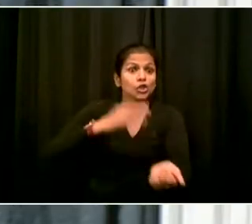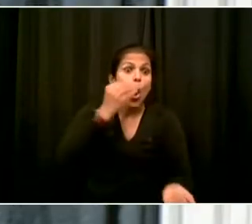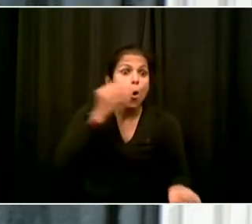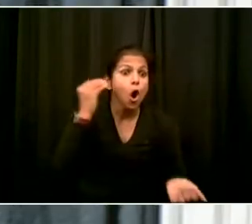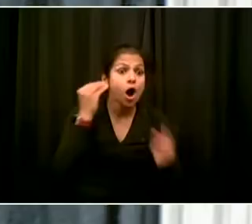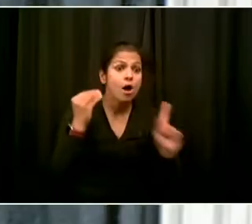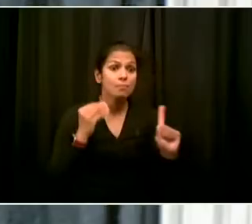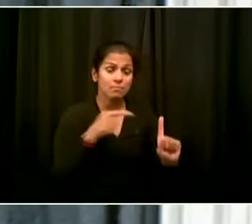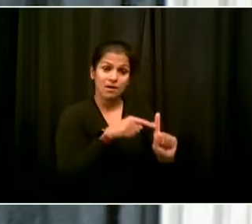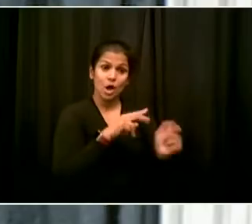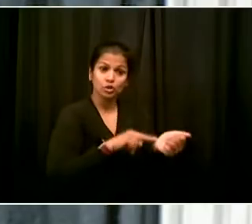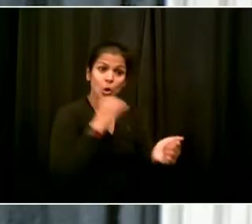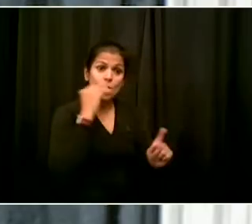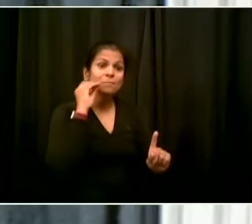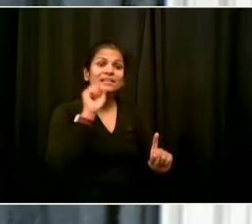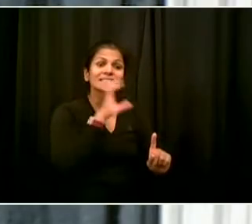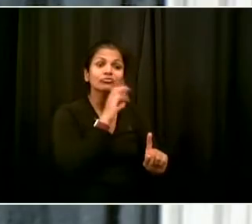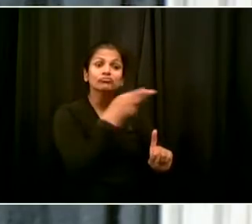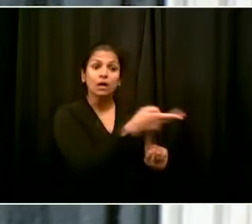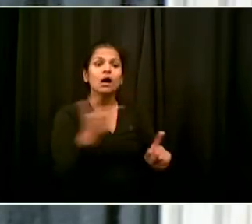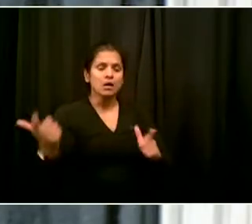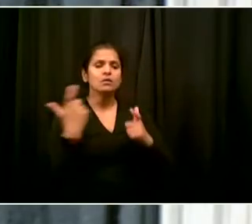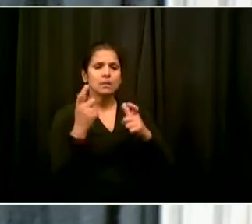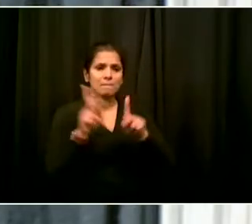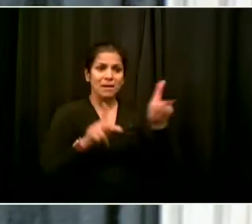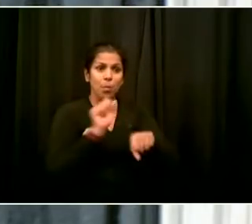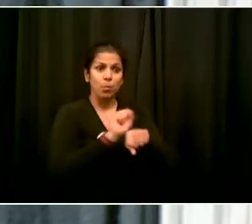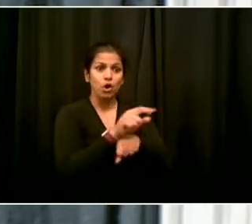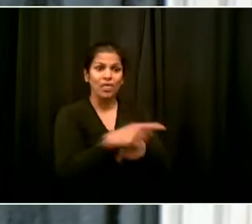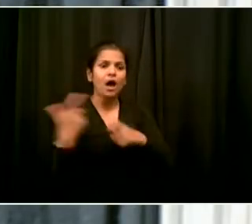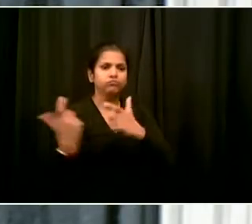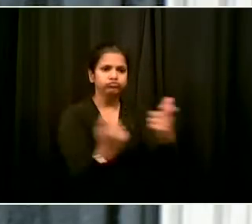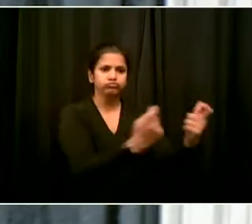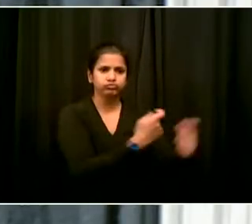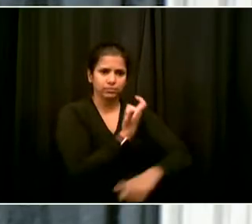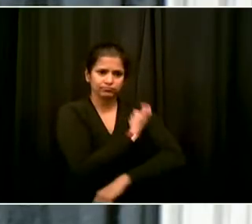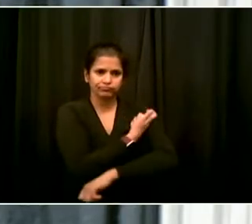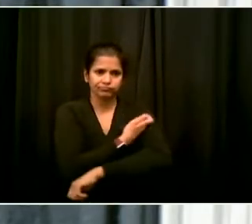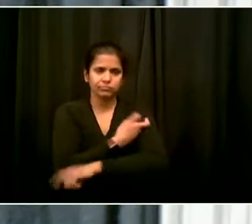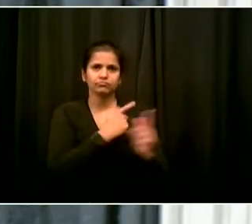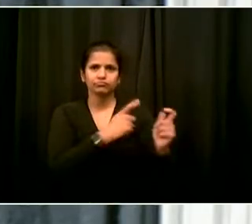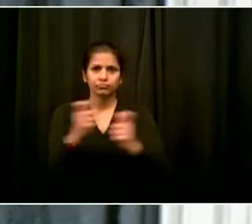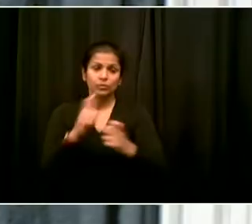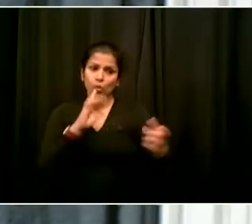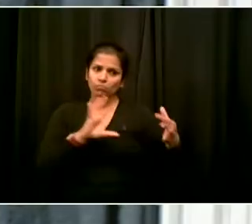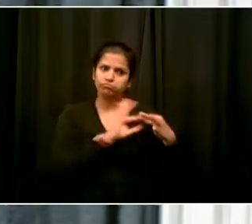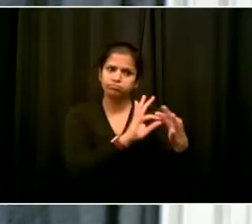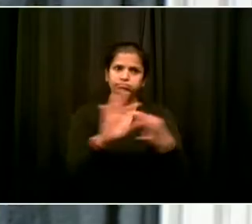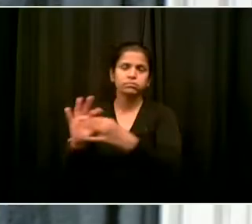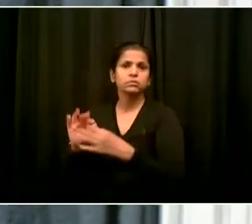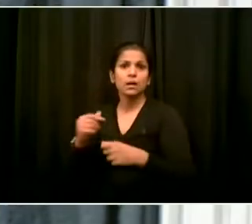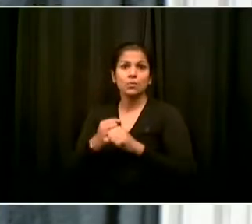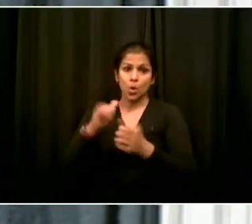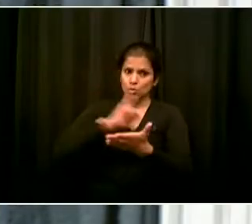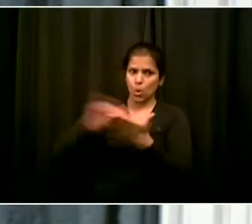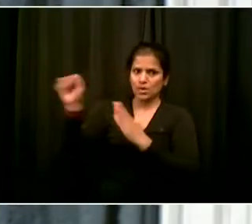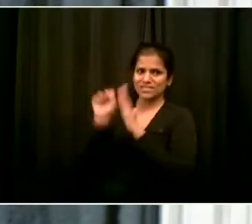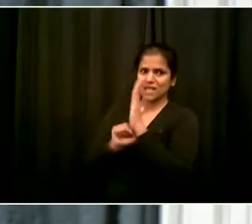EVERYONE WHO WANTS IT. DOING SO WILL REQUIRE CLOSE COORDINATION, YES, ACROSS THE ENTIRE CITY. BUTTSO AL WITH THE STATE AND THE